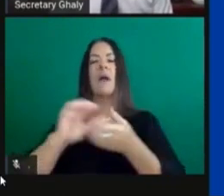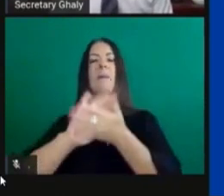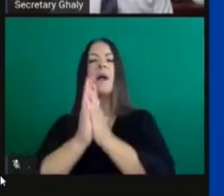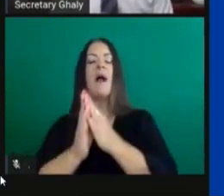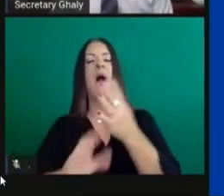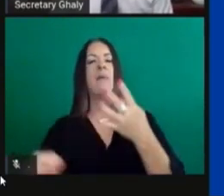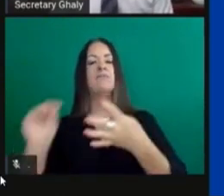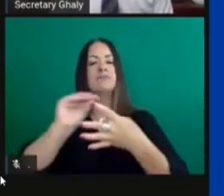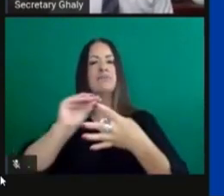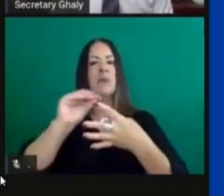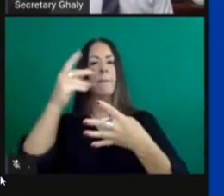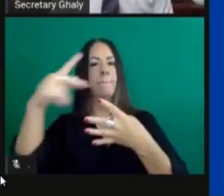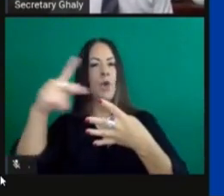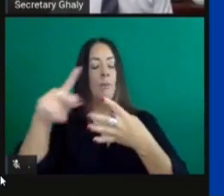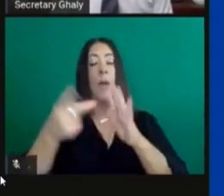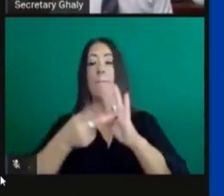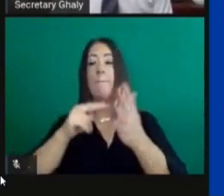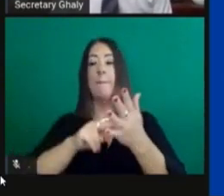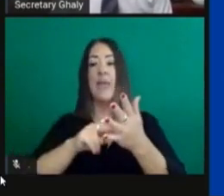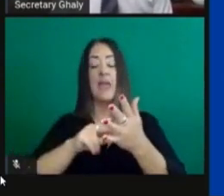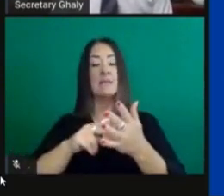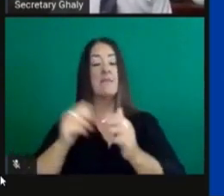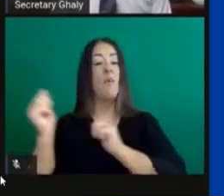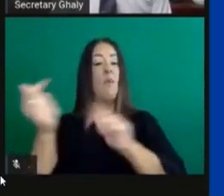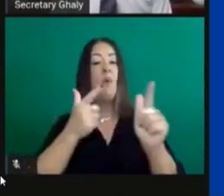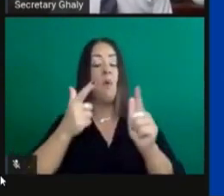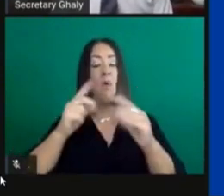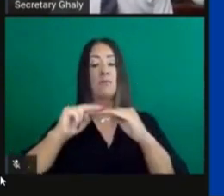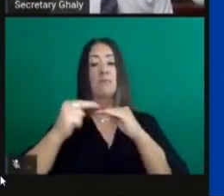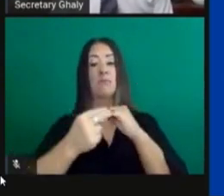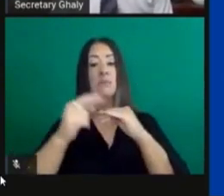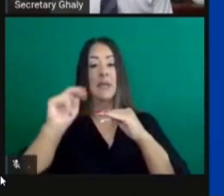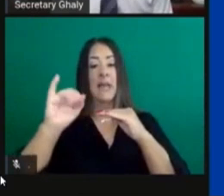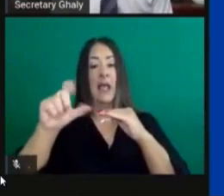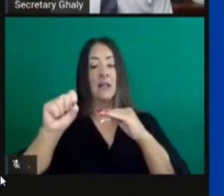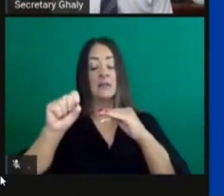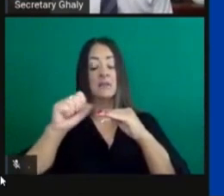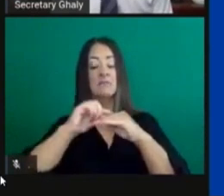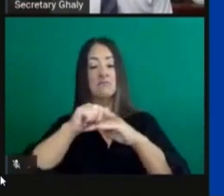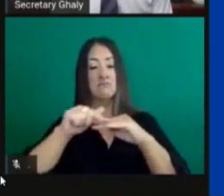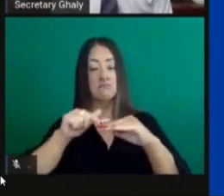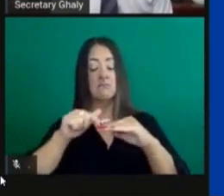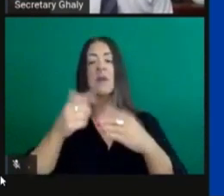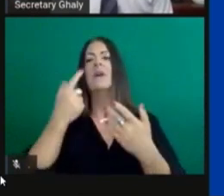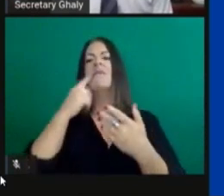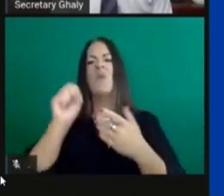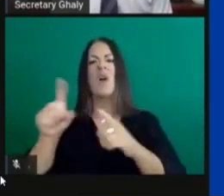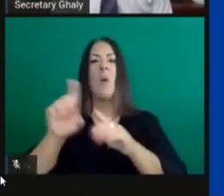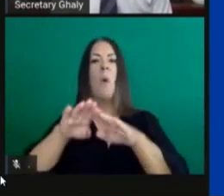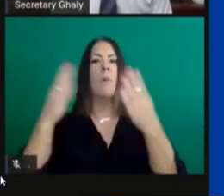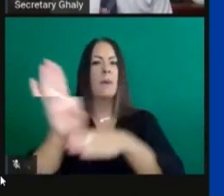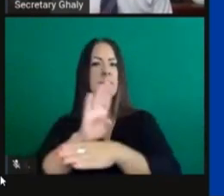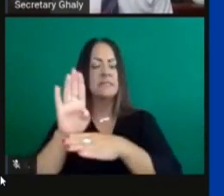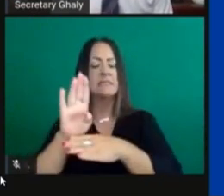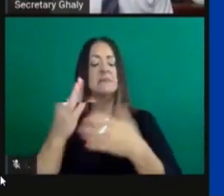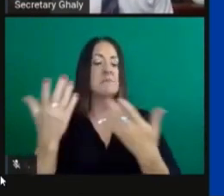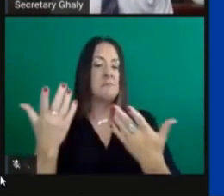AND WE WILL BE WORKING WITH OUR COUNTIES AND OUR LOCAL SECTOR LEADERS AROUND NAIL SALONS. BEING ABLE TO MOVE INTO THE PURPLE TIER.